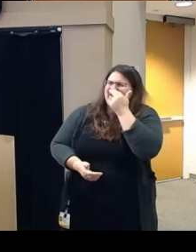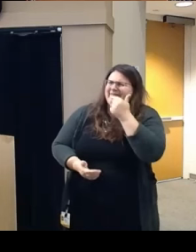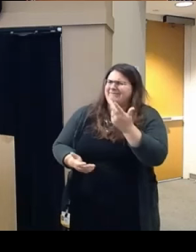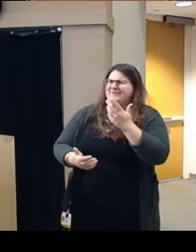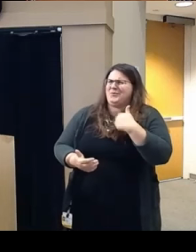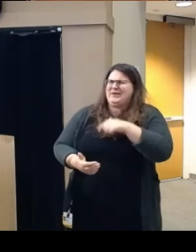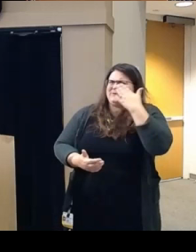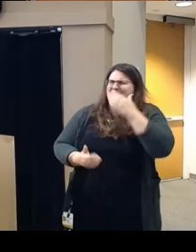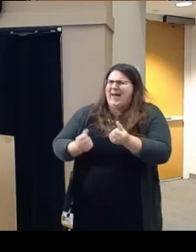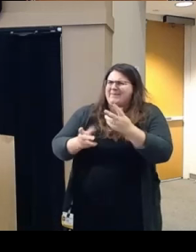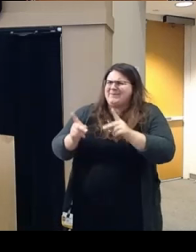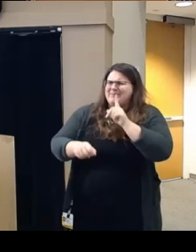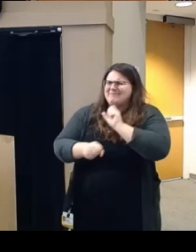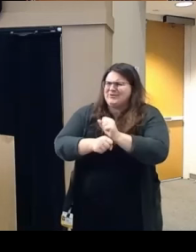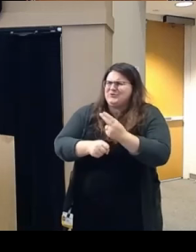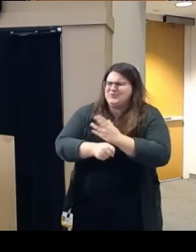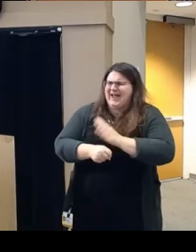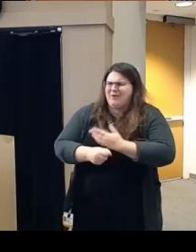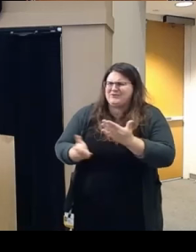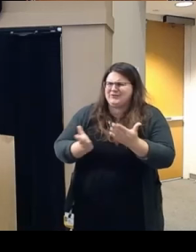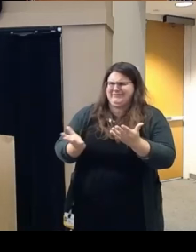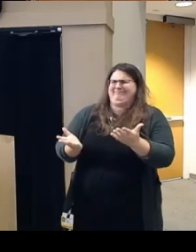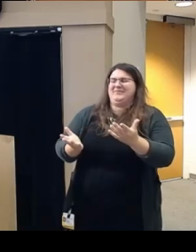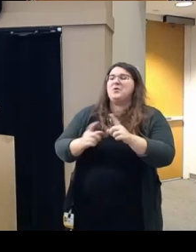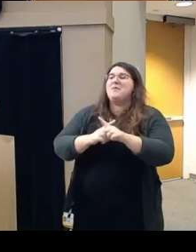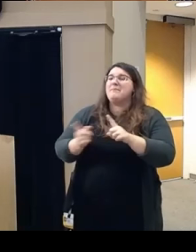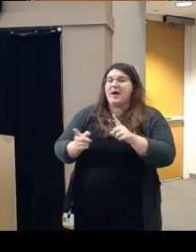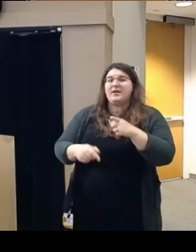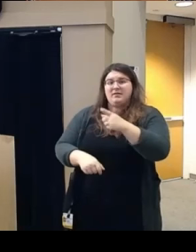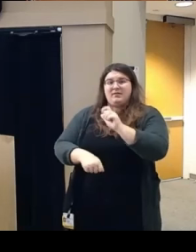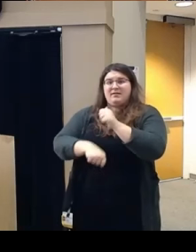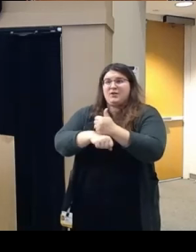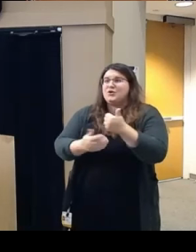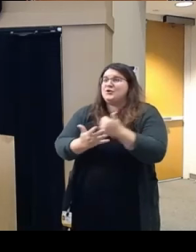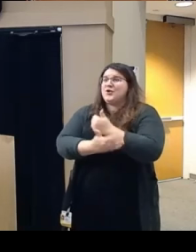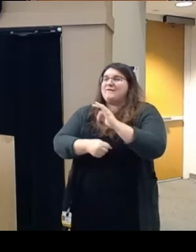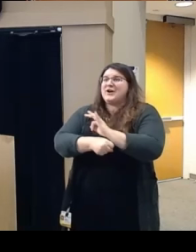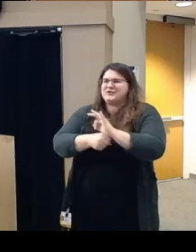um and so we will have a much clearer picture of this again across all of our services with